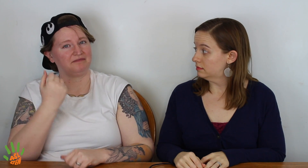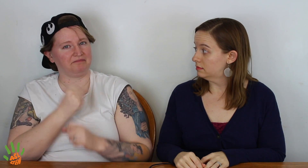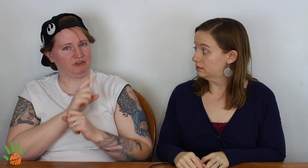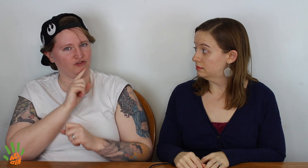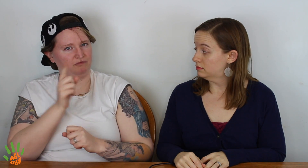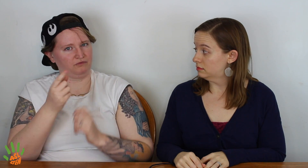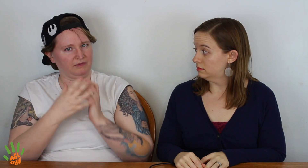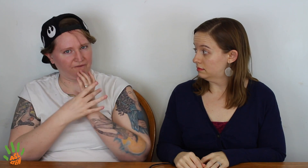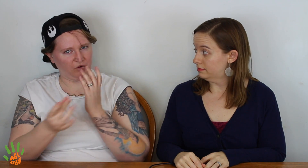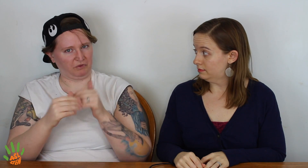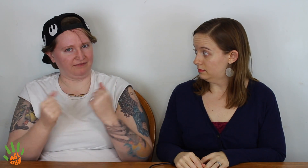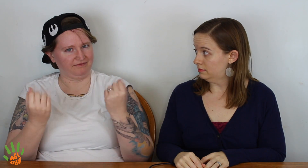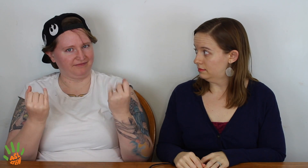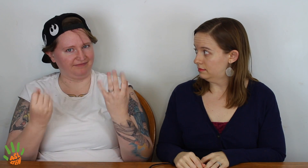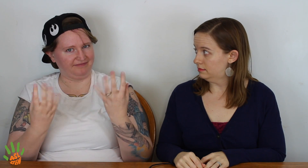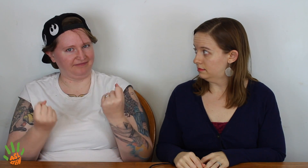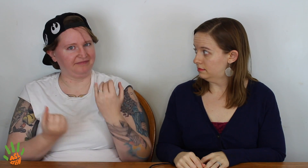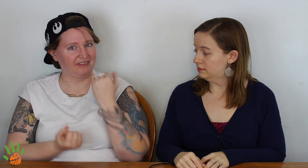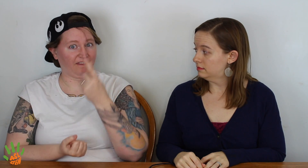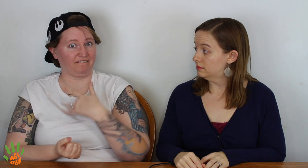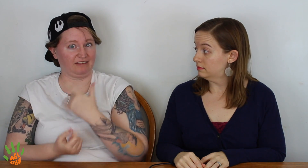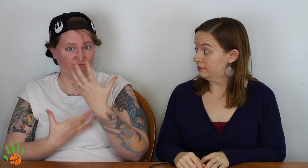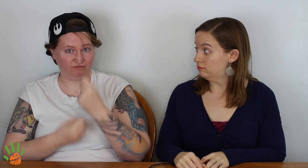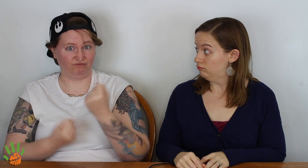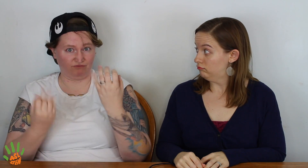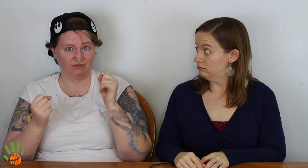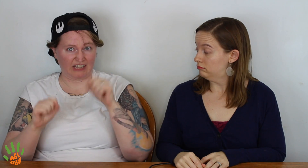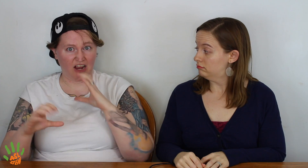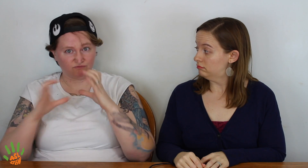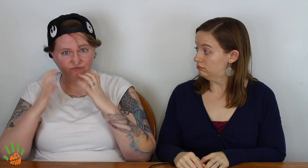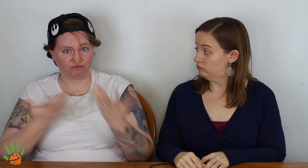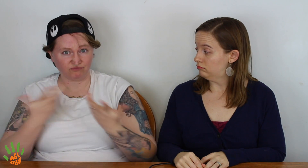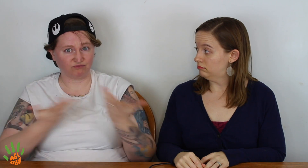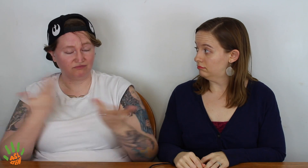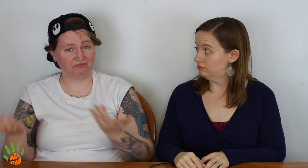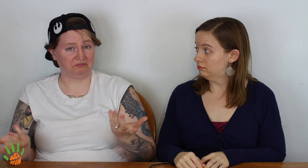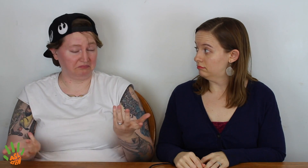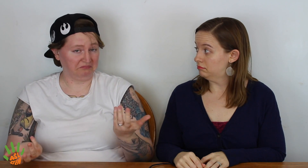If you are fluent with sign language, if you feel confident in your signing abilities,